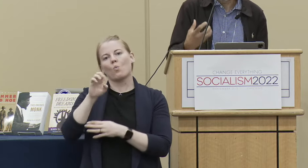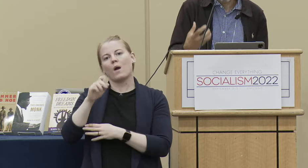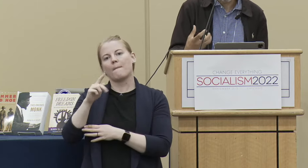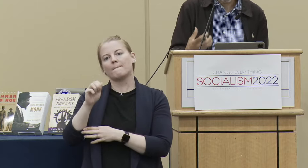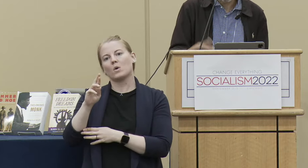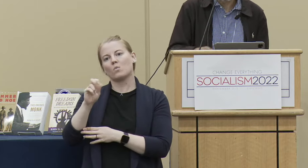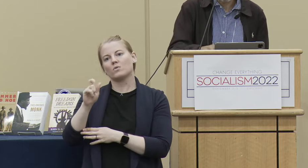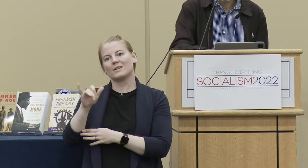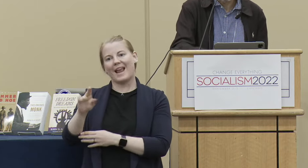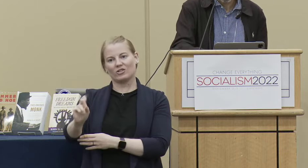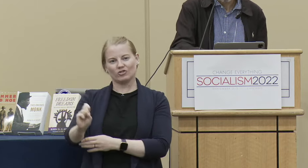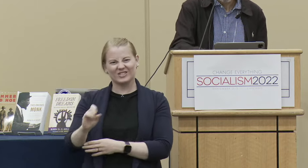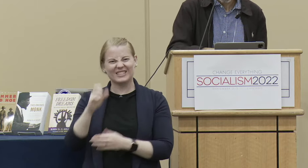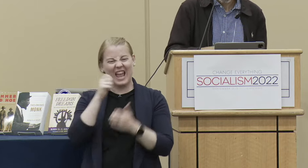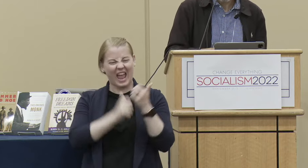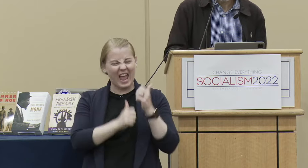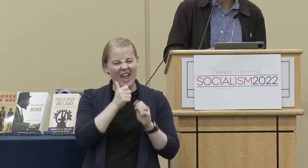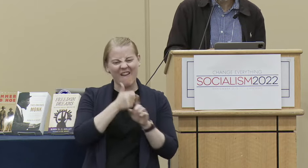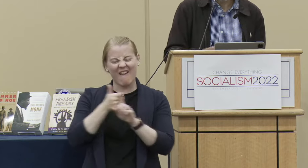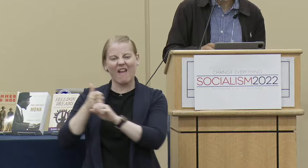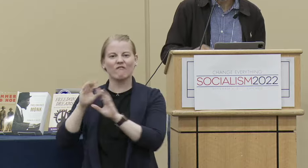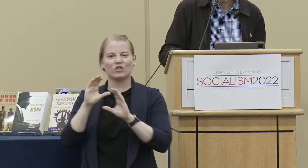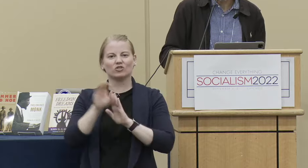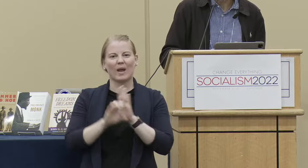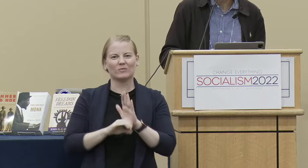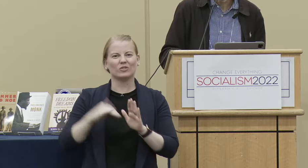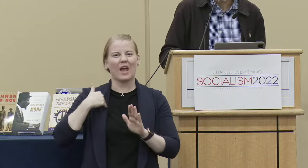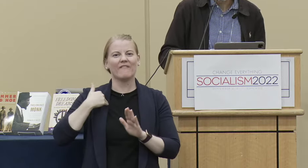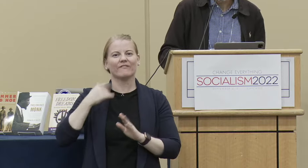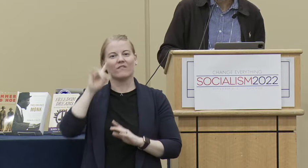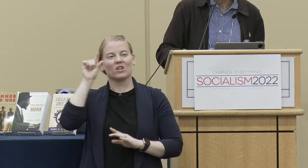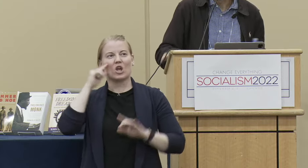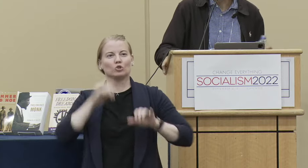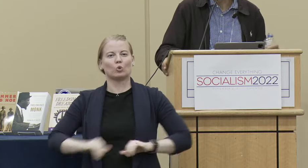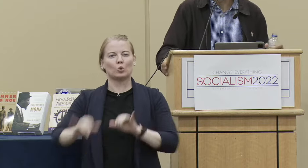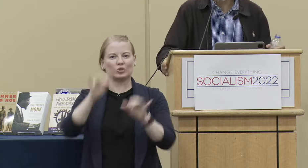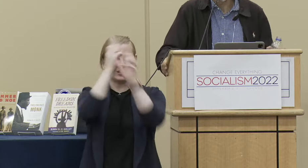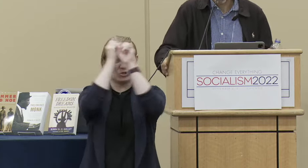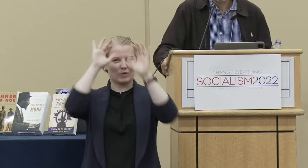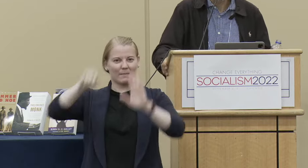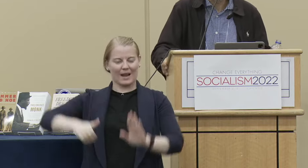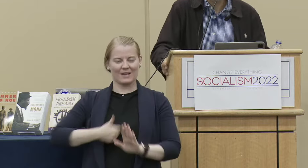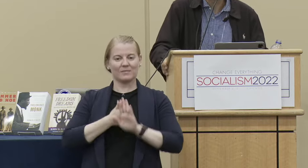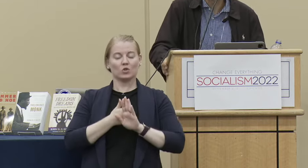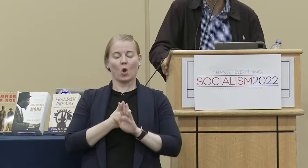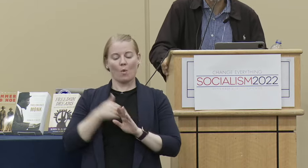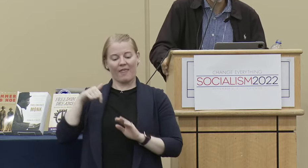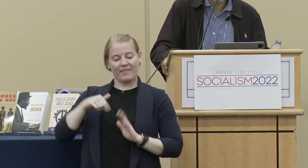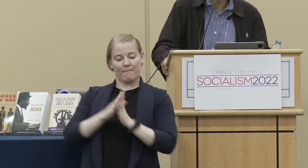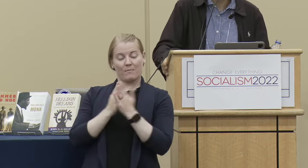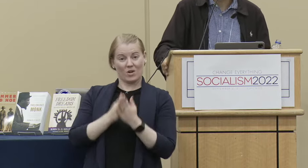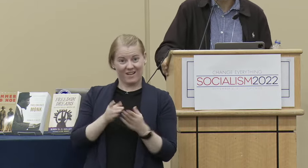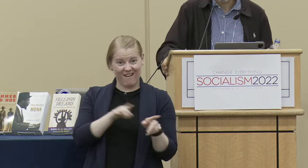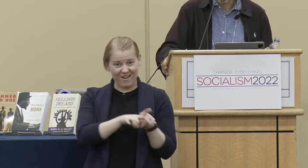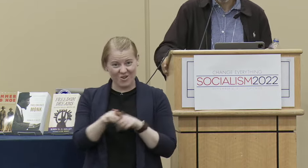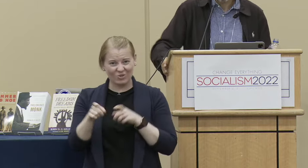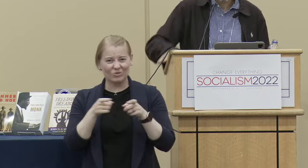Black radical mem nichl, feminism, or reparations. Every single one of those chapters had behind it a socialist